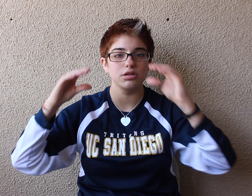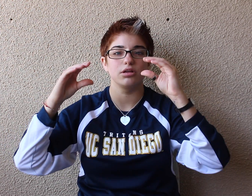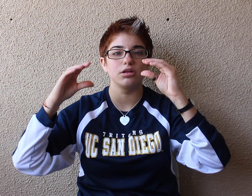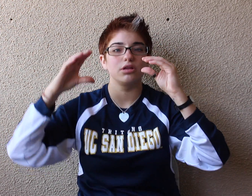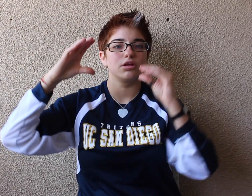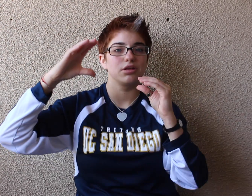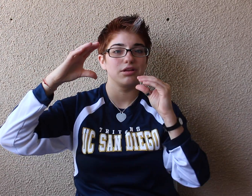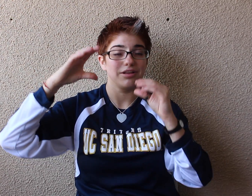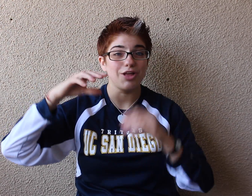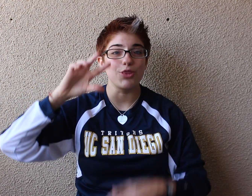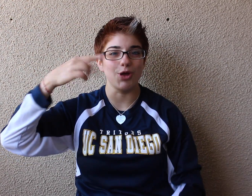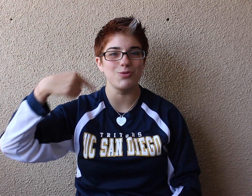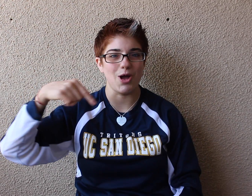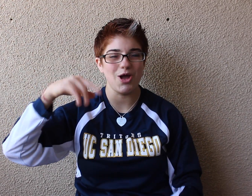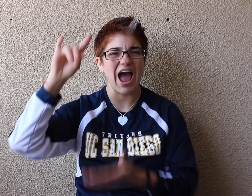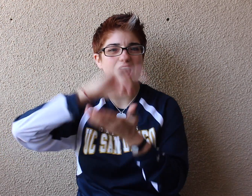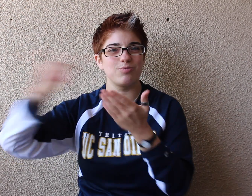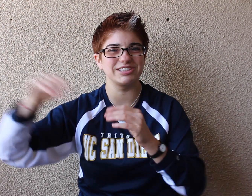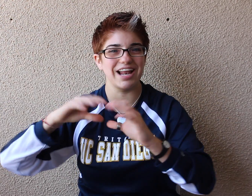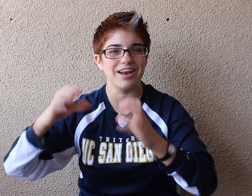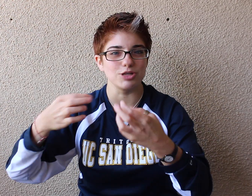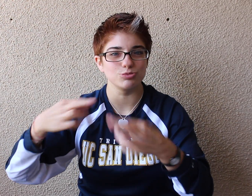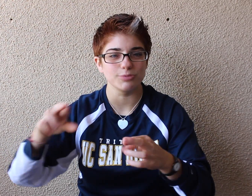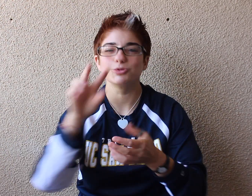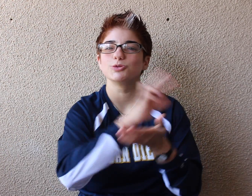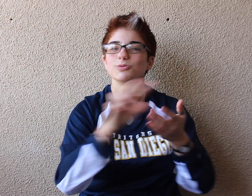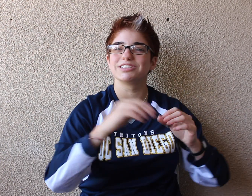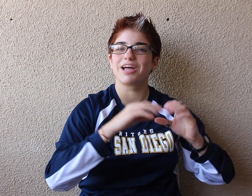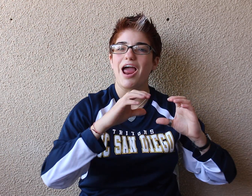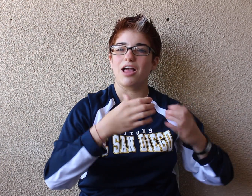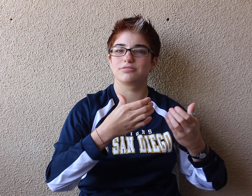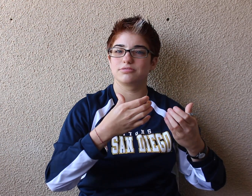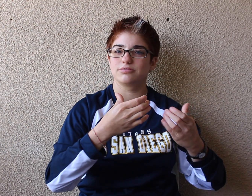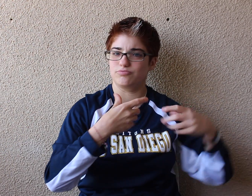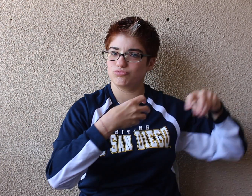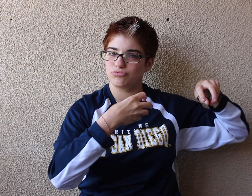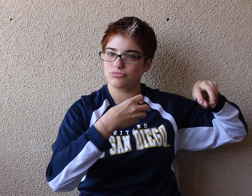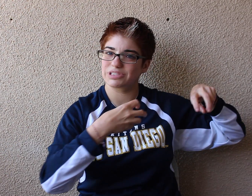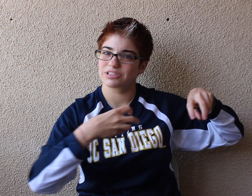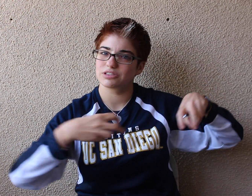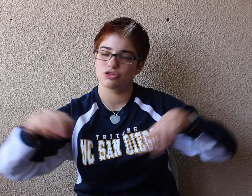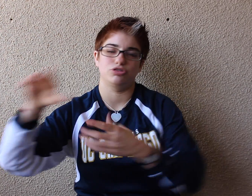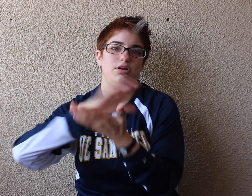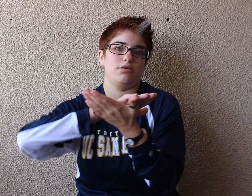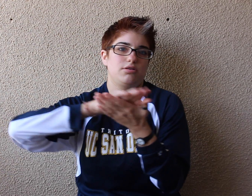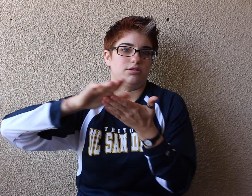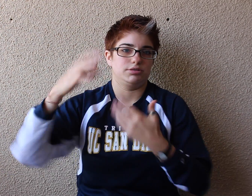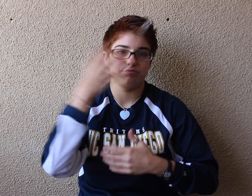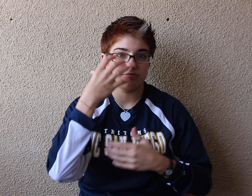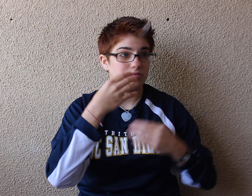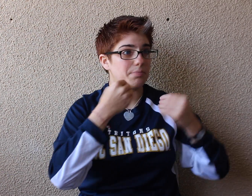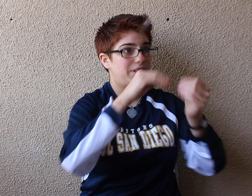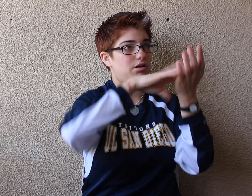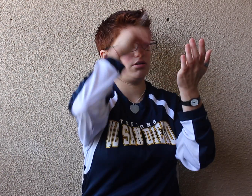Then, in the spring quarter, we would have 2 weeks in class and 8 weeks full-time at our internship site This concept is fantastic because I get to apply what I learn in the methods class